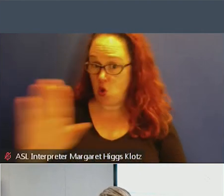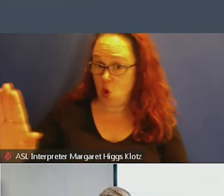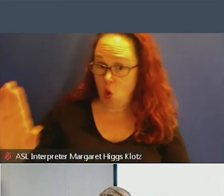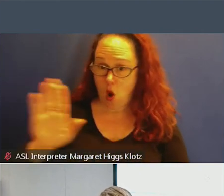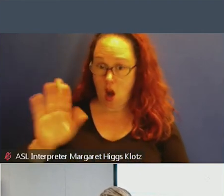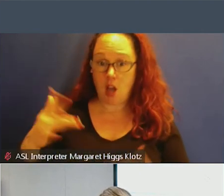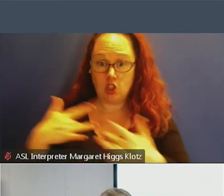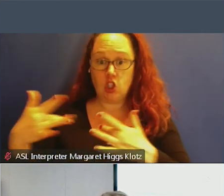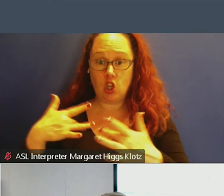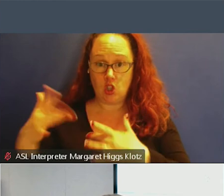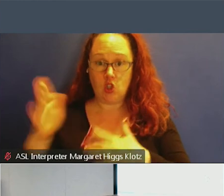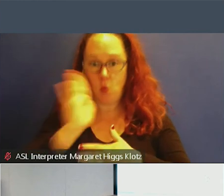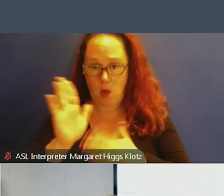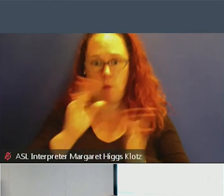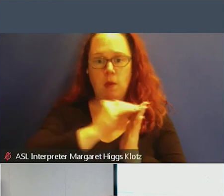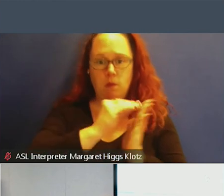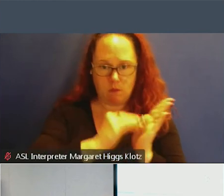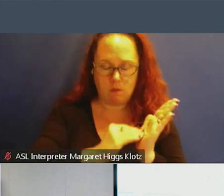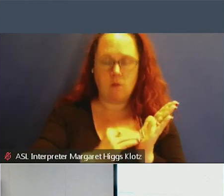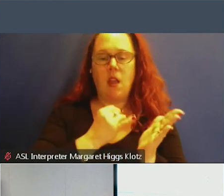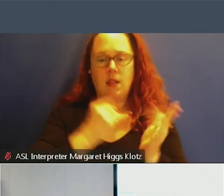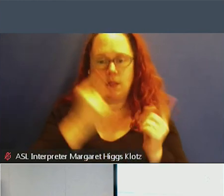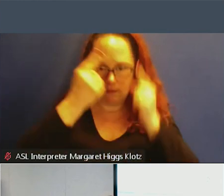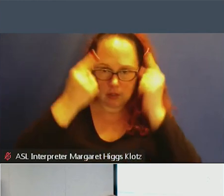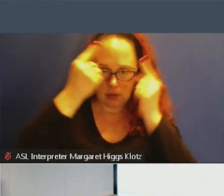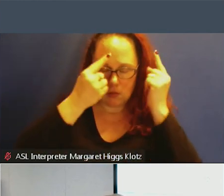heard. Okay. Nicole Ford.